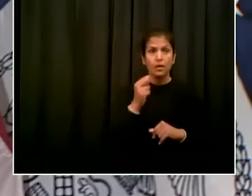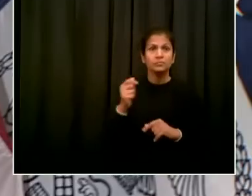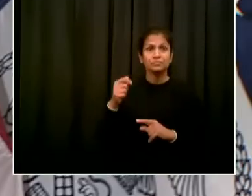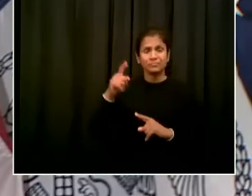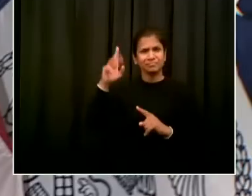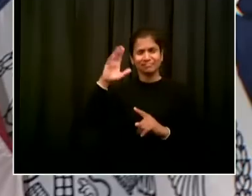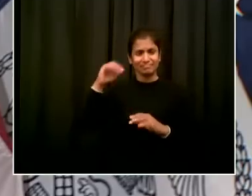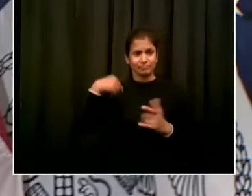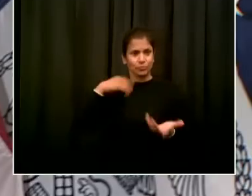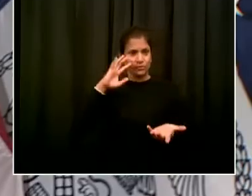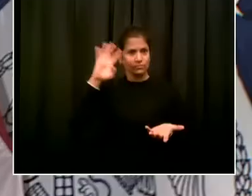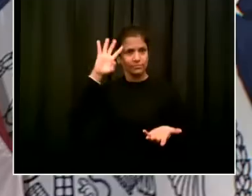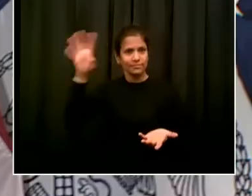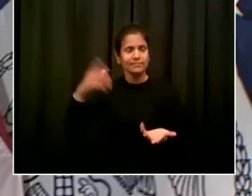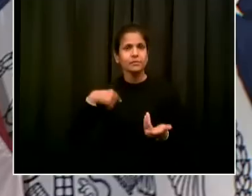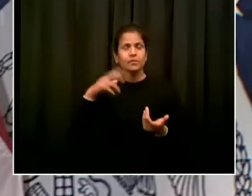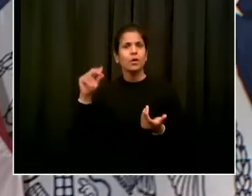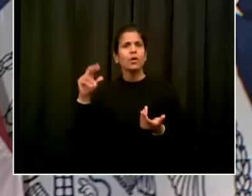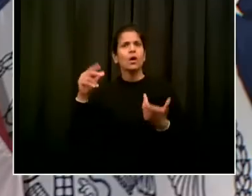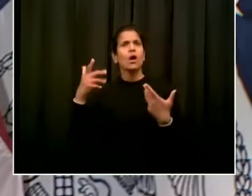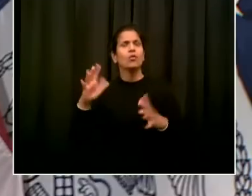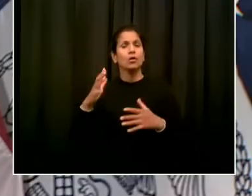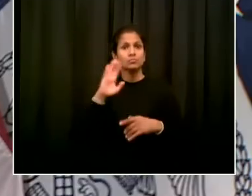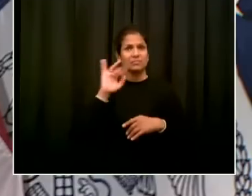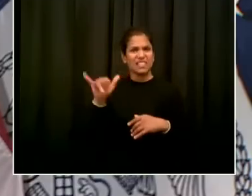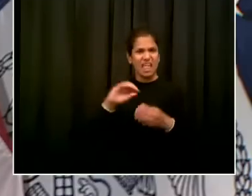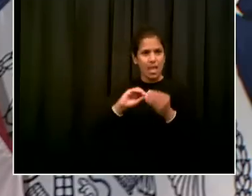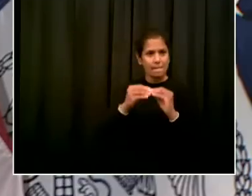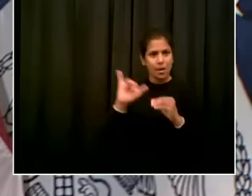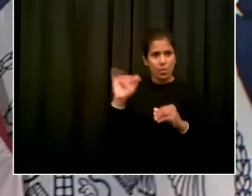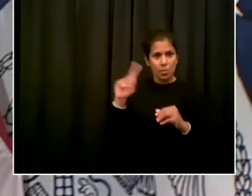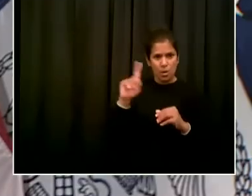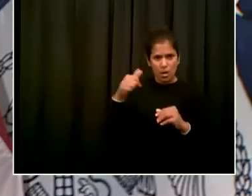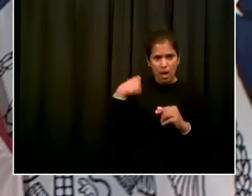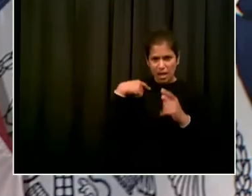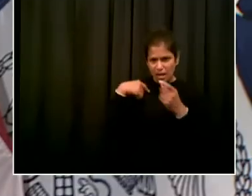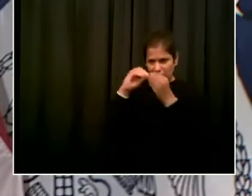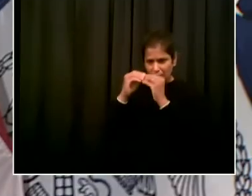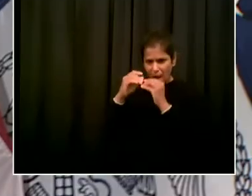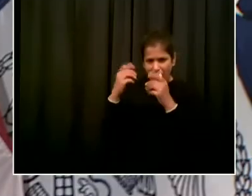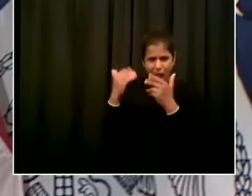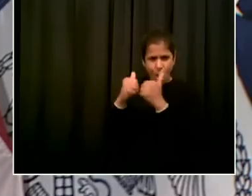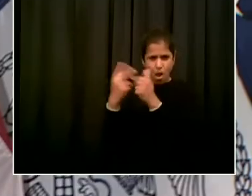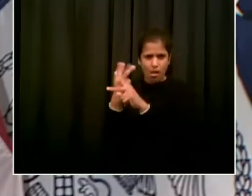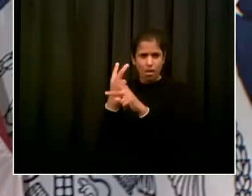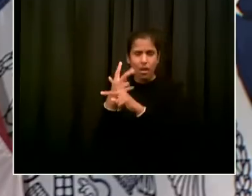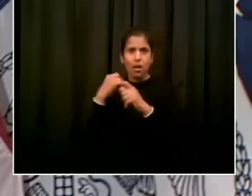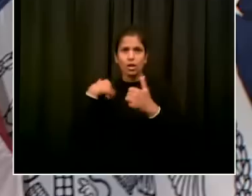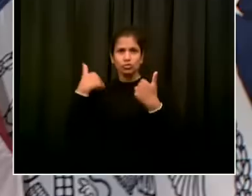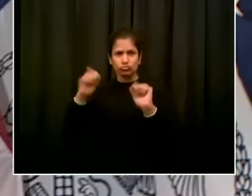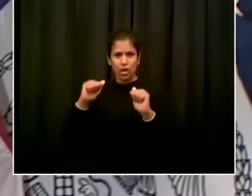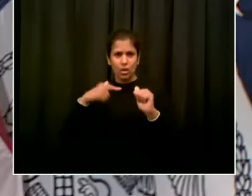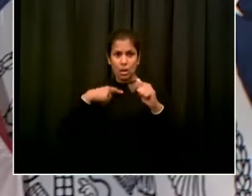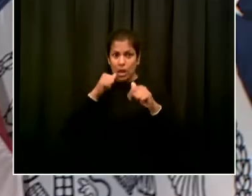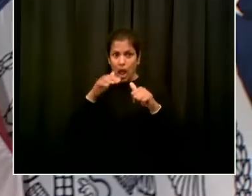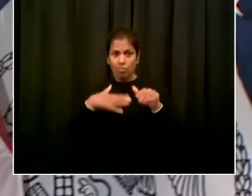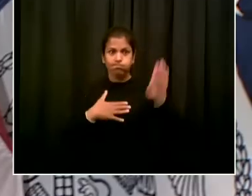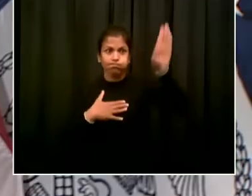WE CONTINUE TO REVIEW BY THE ORIGINAL CONSTRUCTS WITH